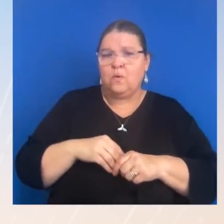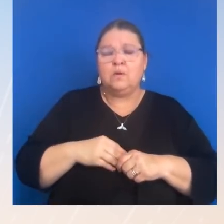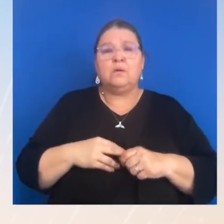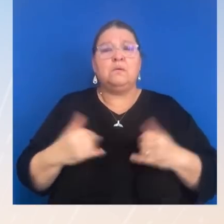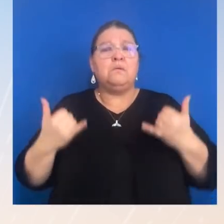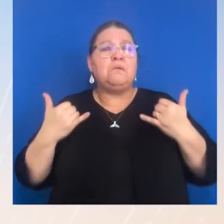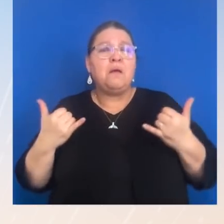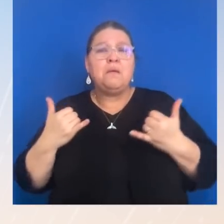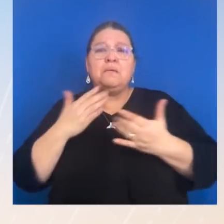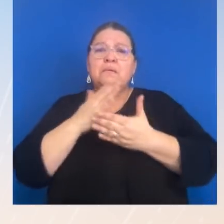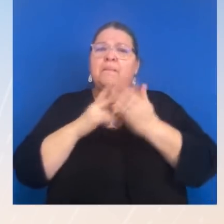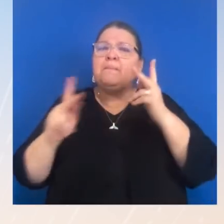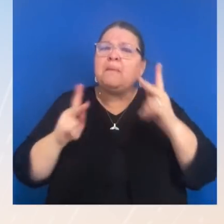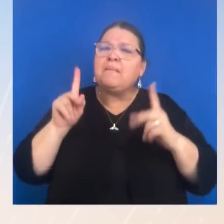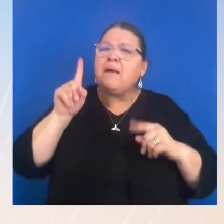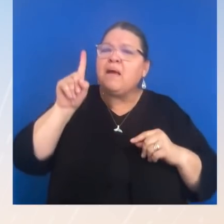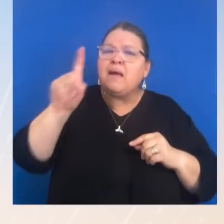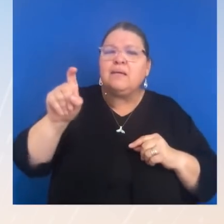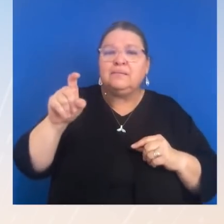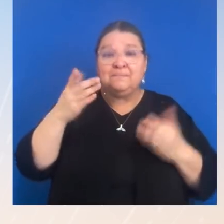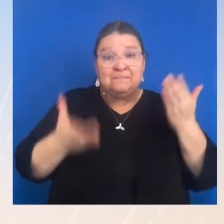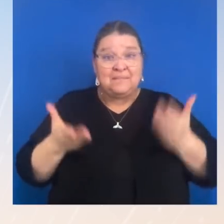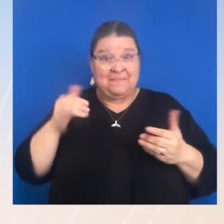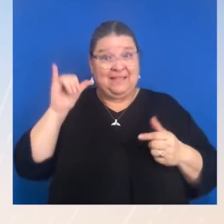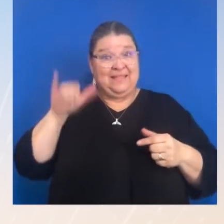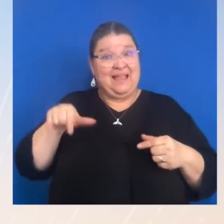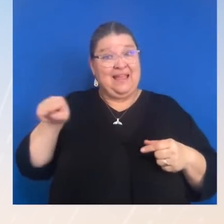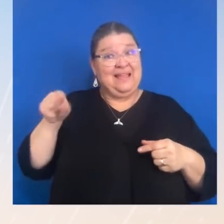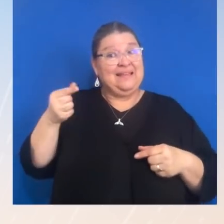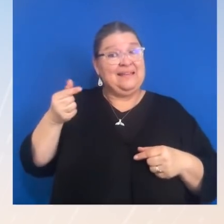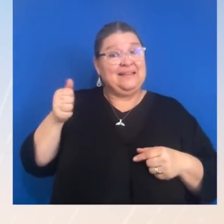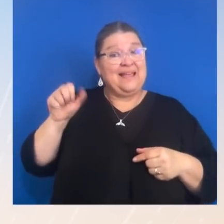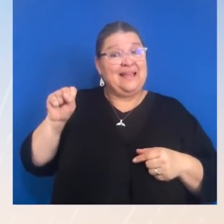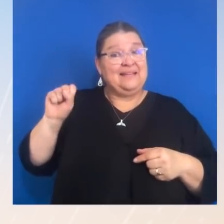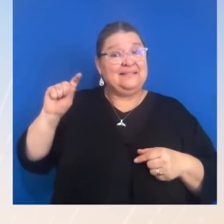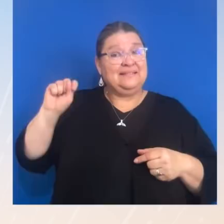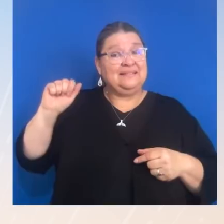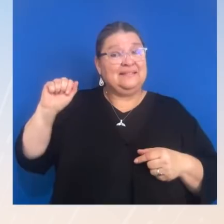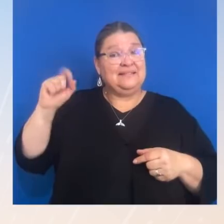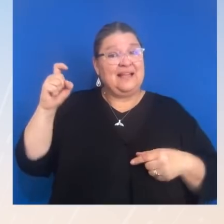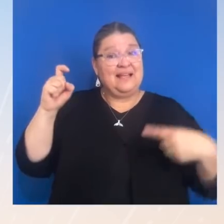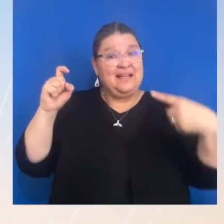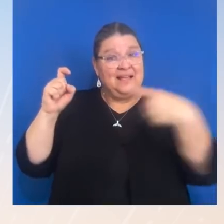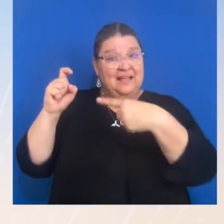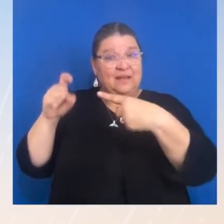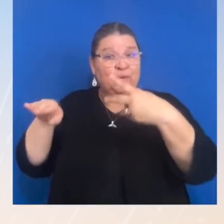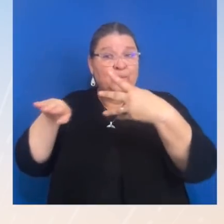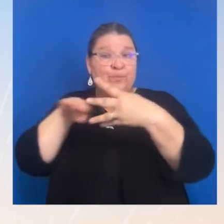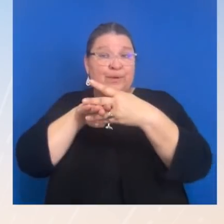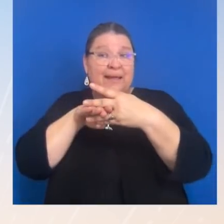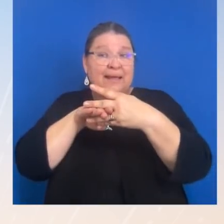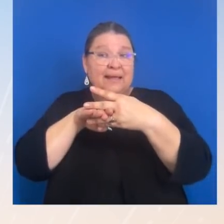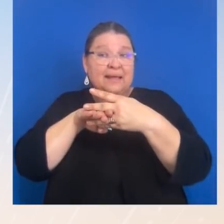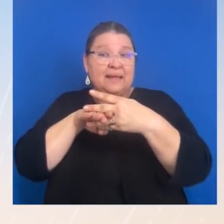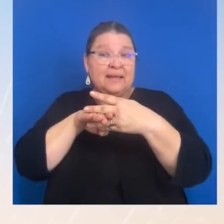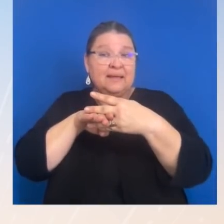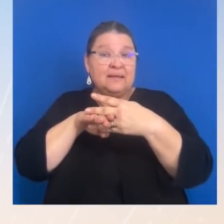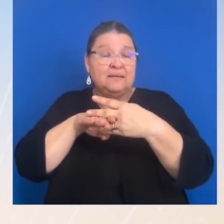Something that the President would engage Congress on? Ms. Psaki: We have not taken any options off the table and --